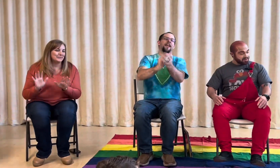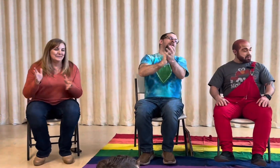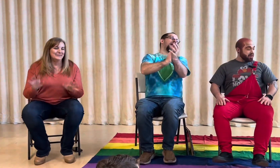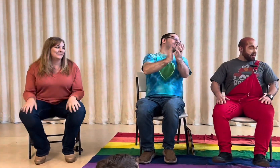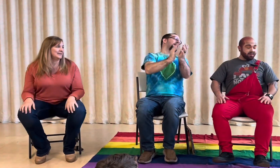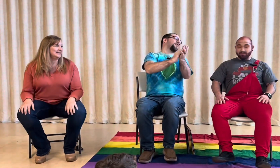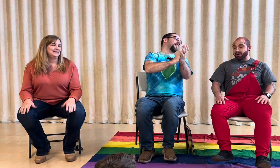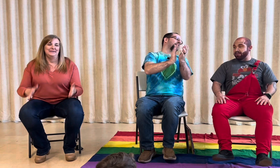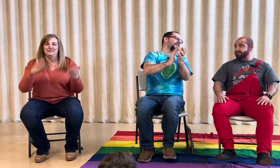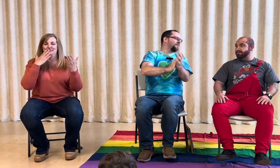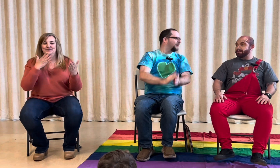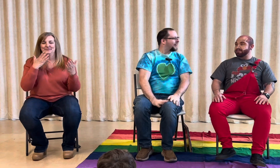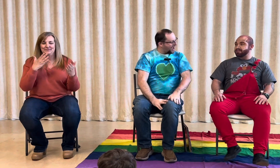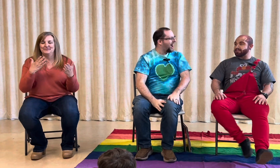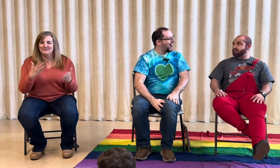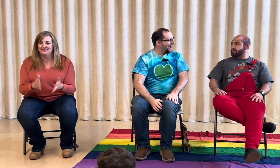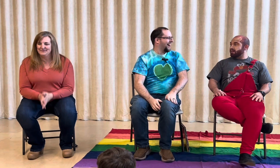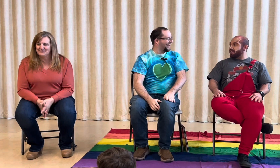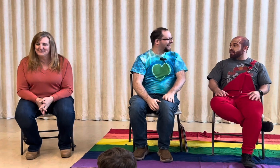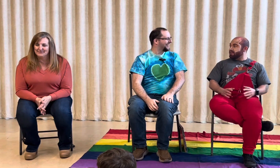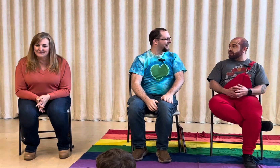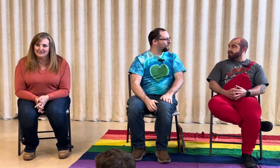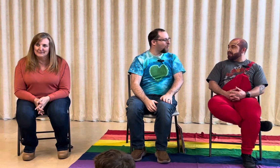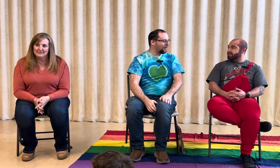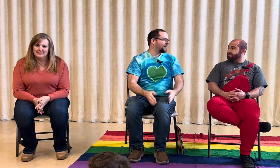it's Mr. Buster! AARON: Thank you, thank you, thank you. Hi! BUSTER: Hello. AARON: Welcome